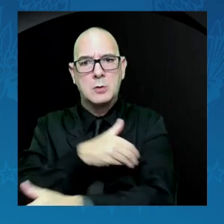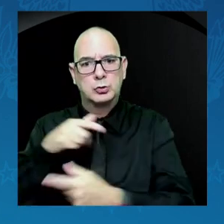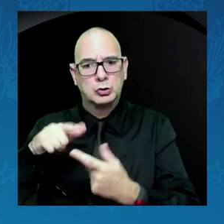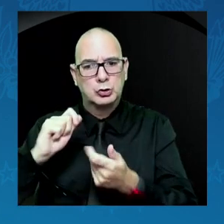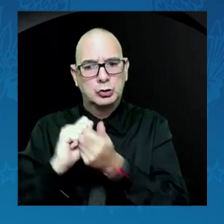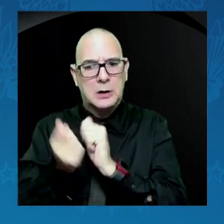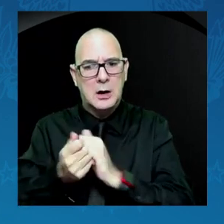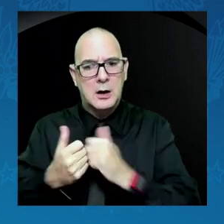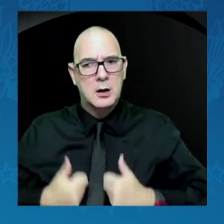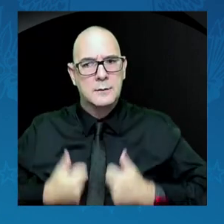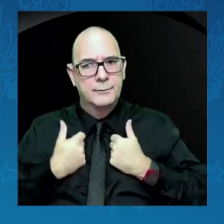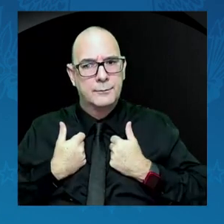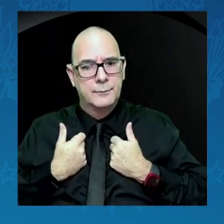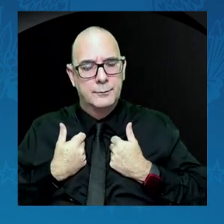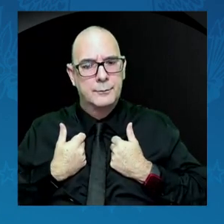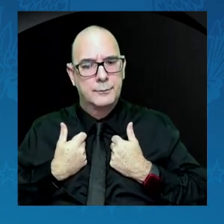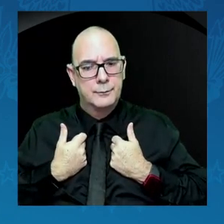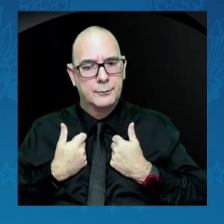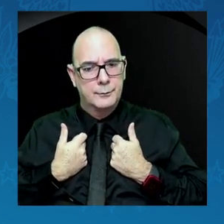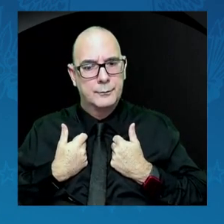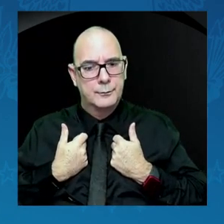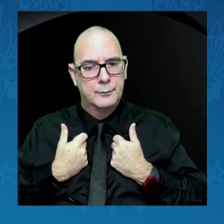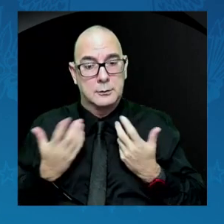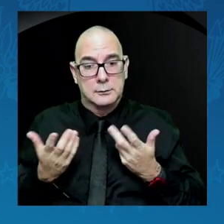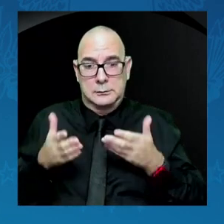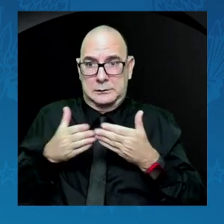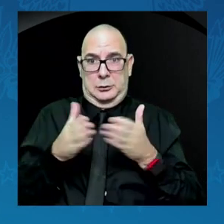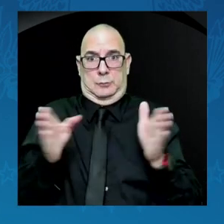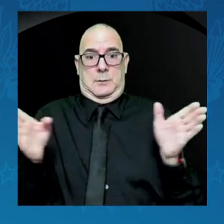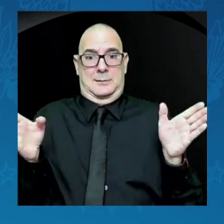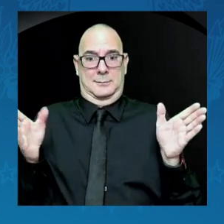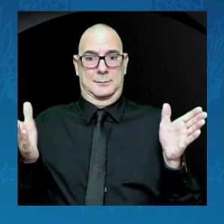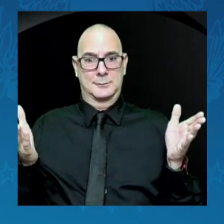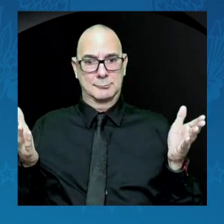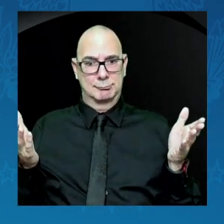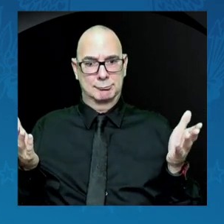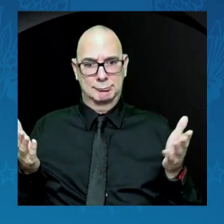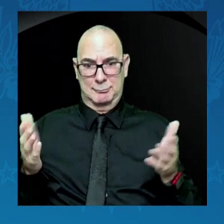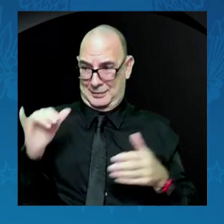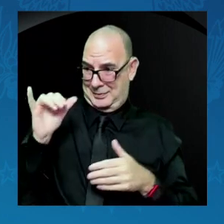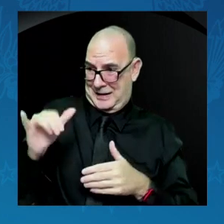and expanding that data access is crucial.